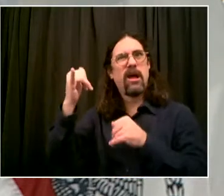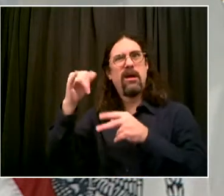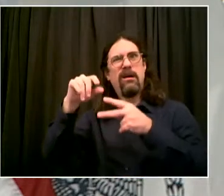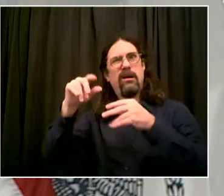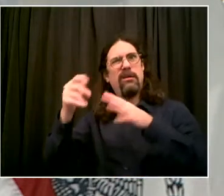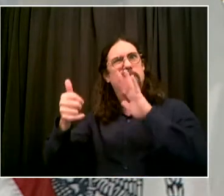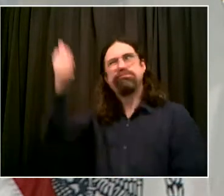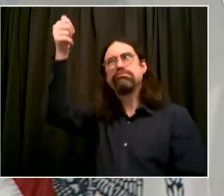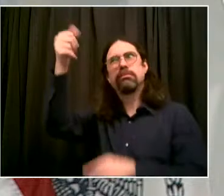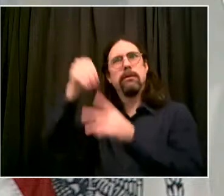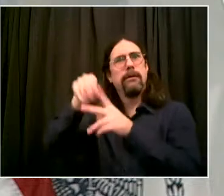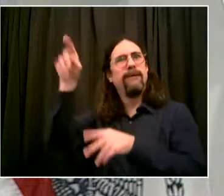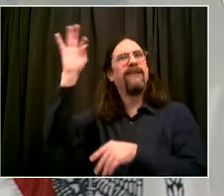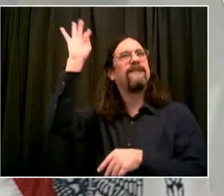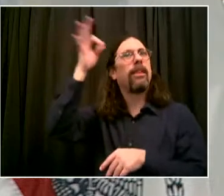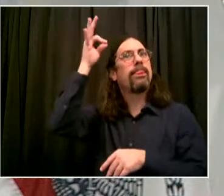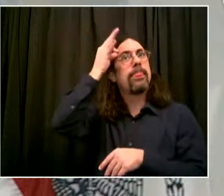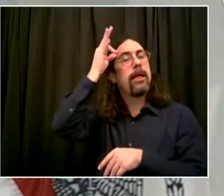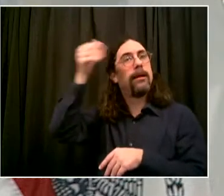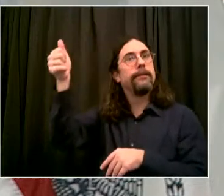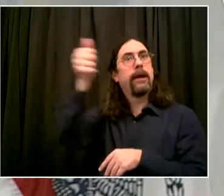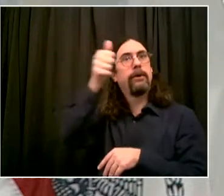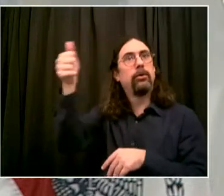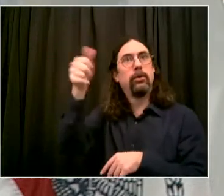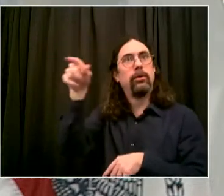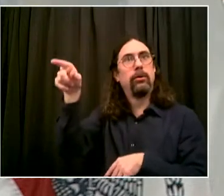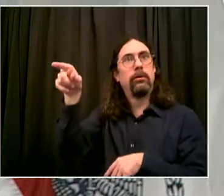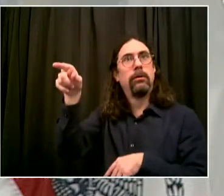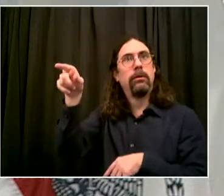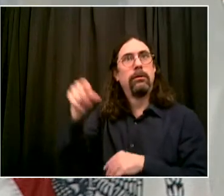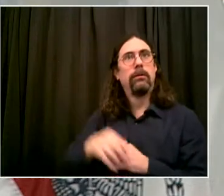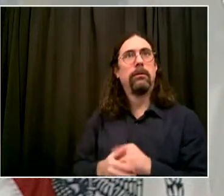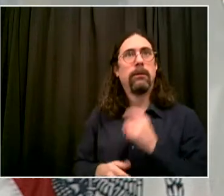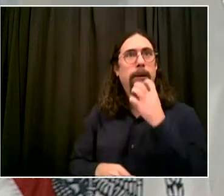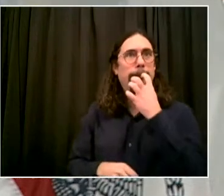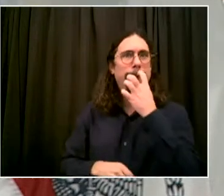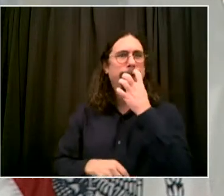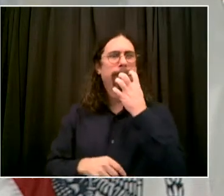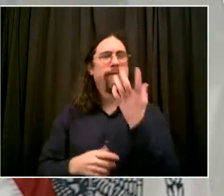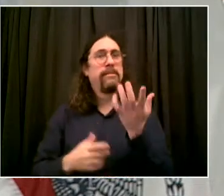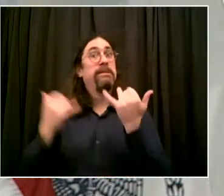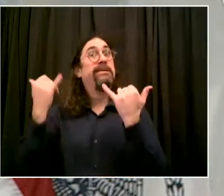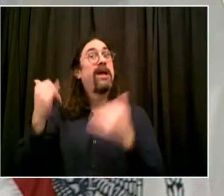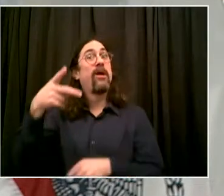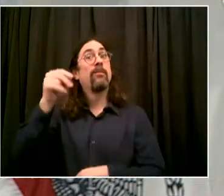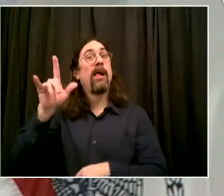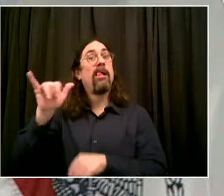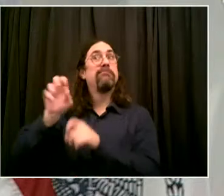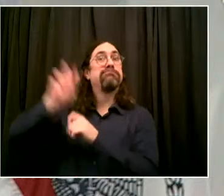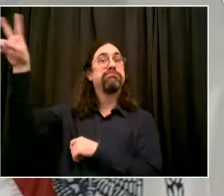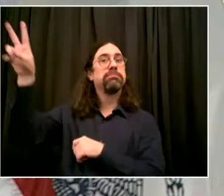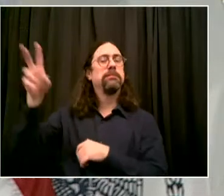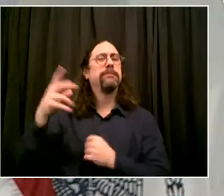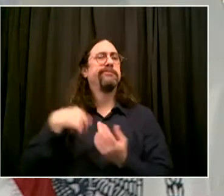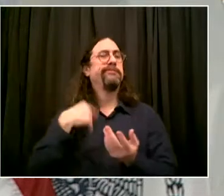YEARS IN OFFICE.